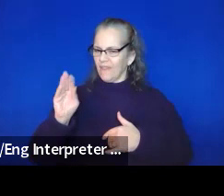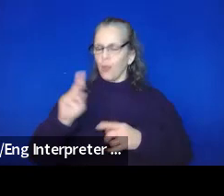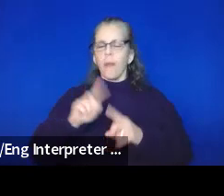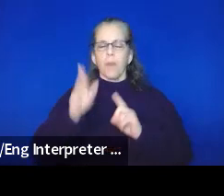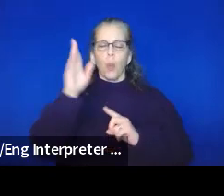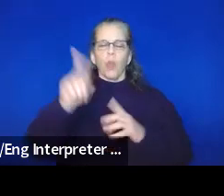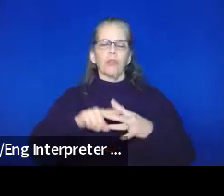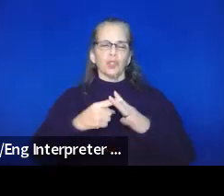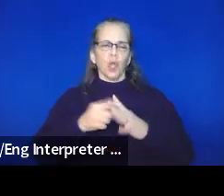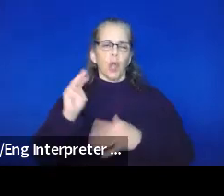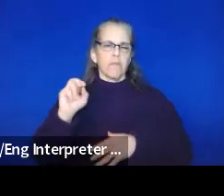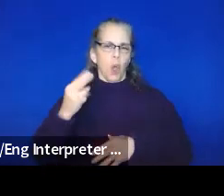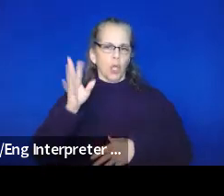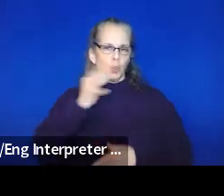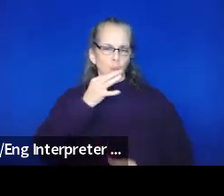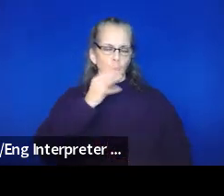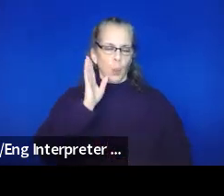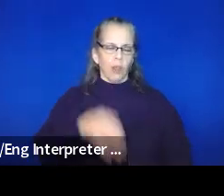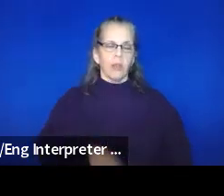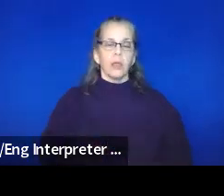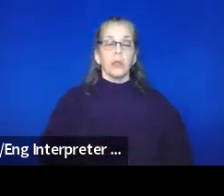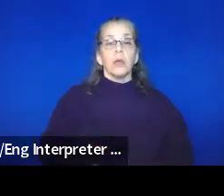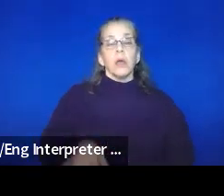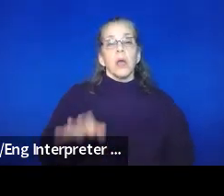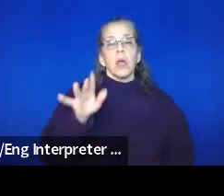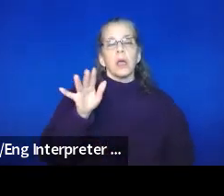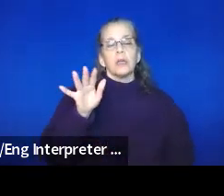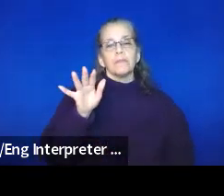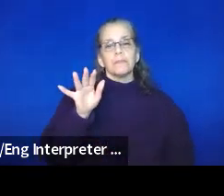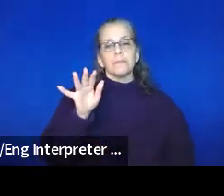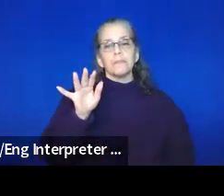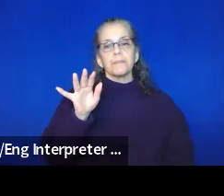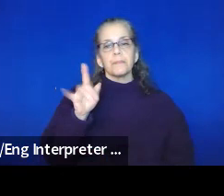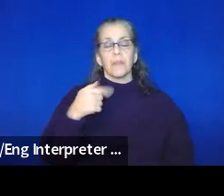dates on the calendar. The other thing is I would appreciate it if